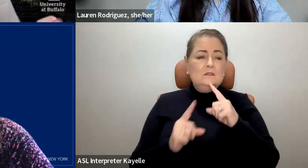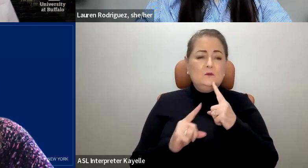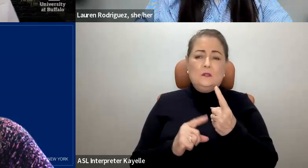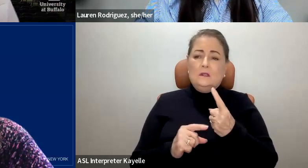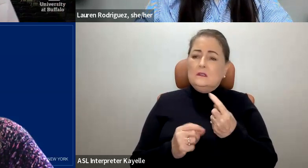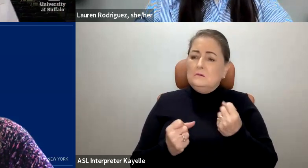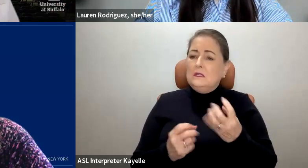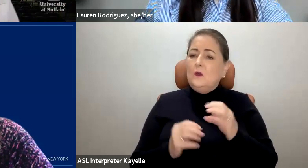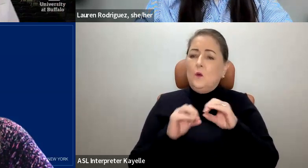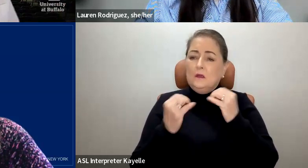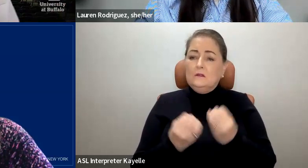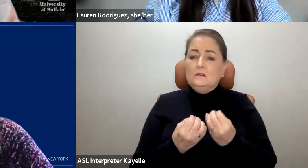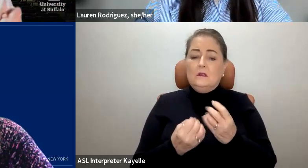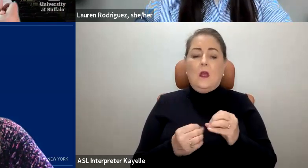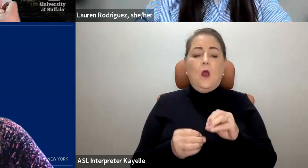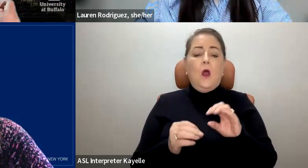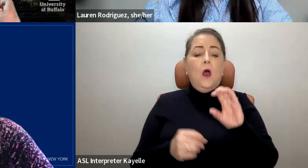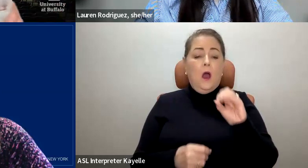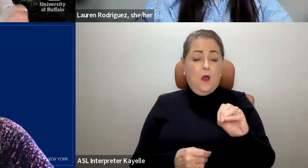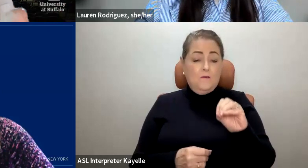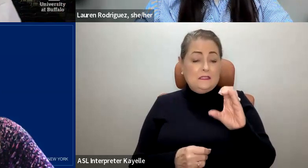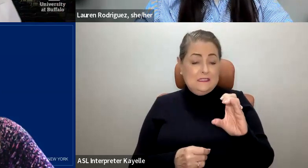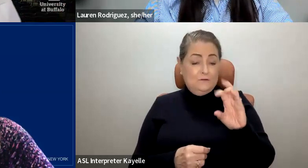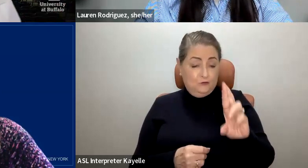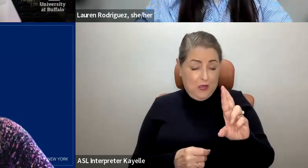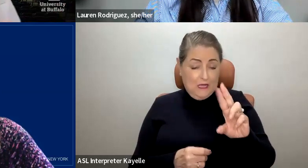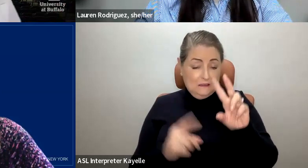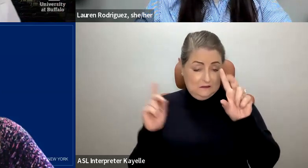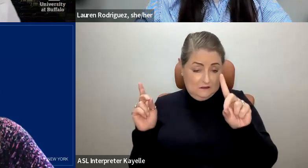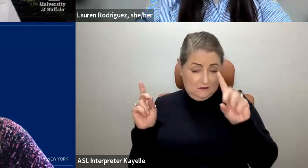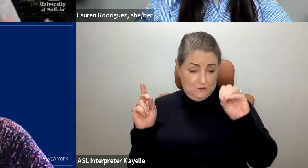including the Office of Civil Rights, the EDUCAUSE ahead,